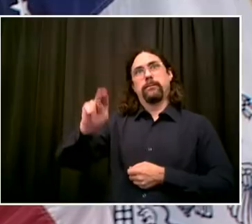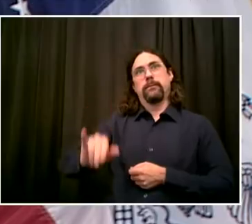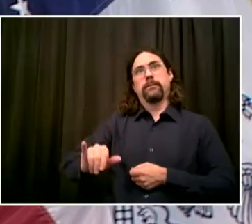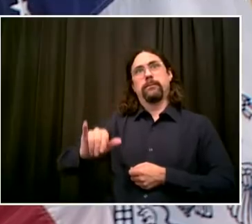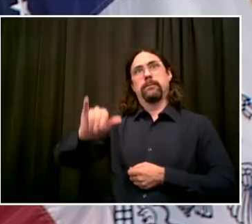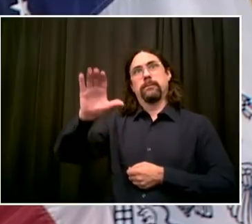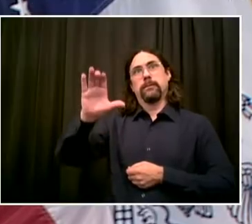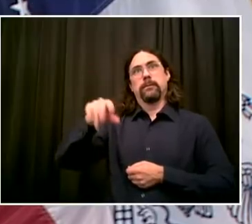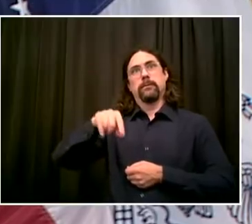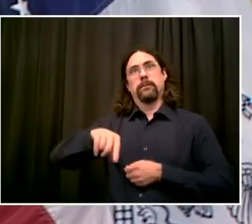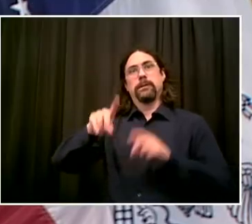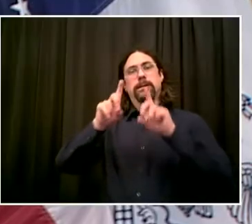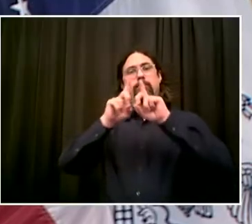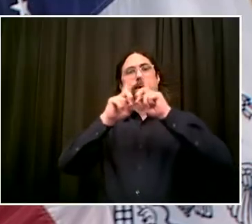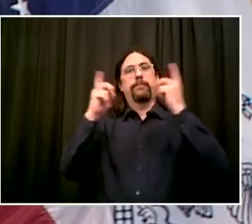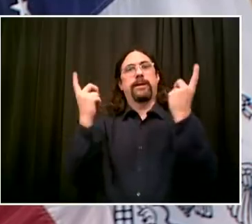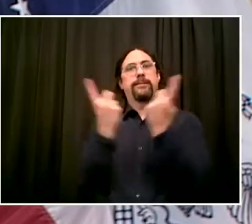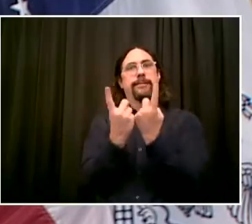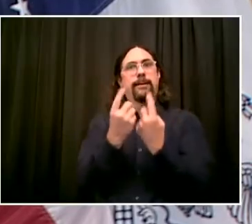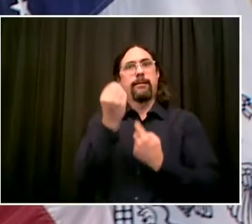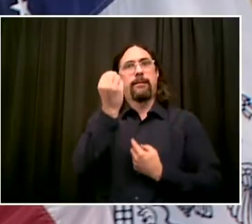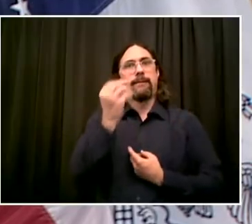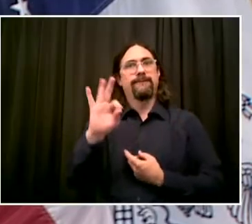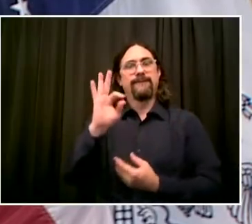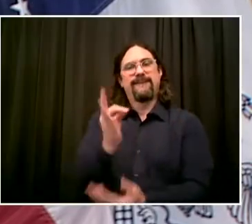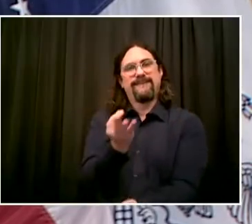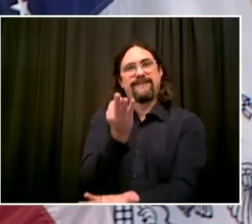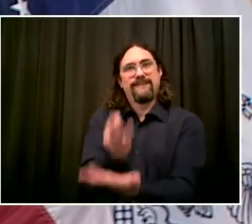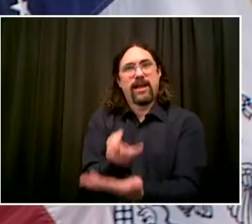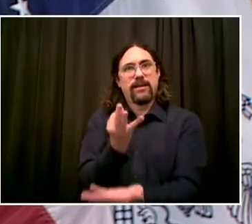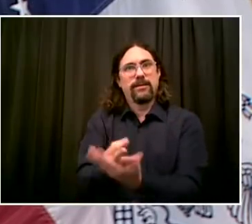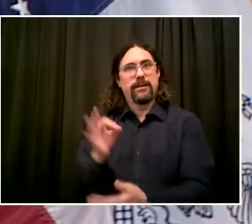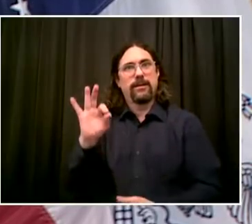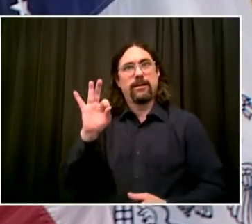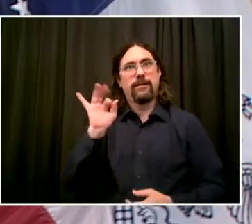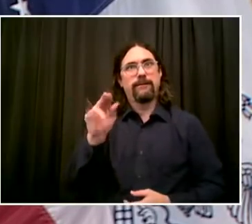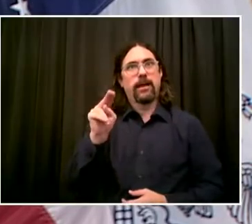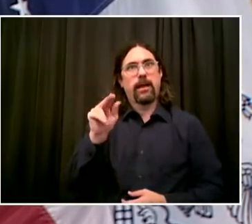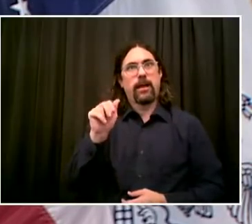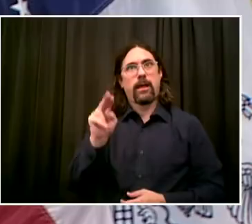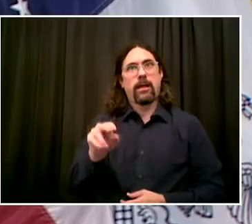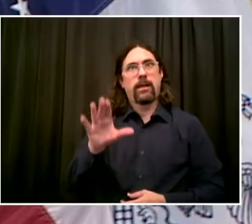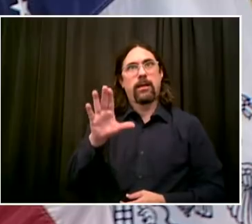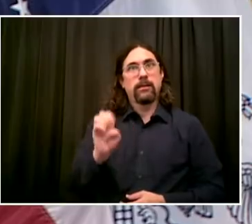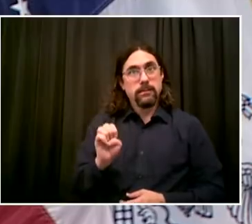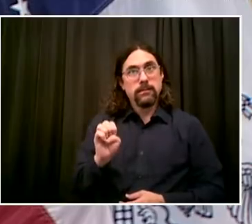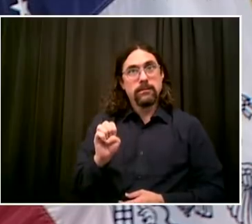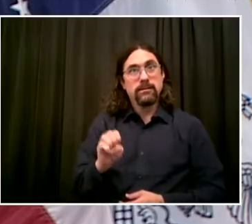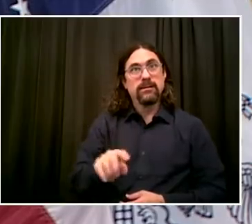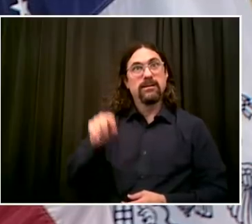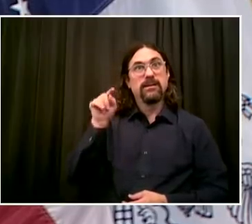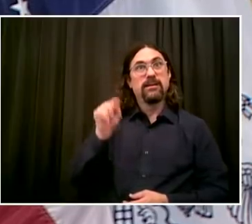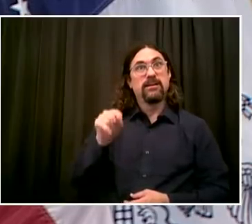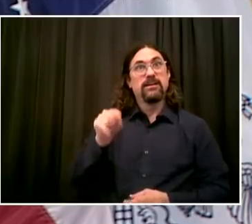YORK CITY DEPARTMENT OF